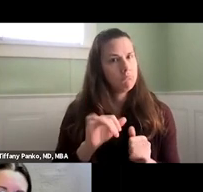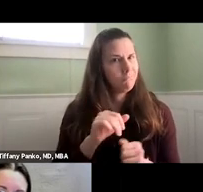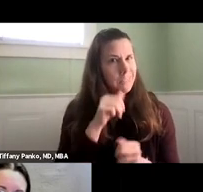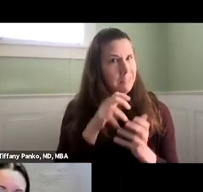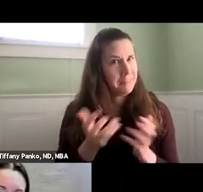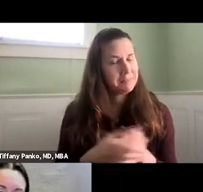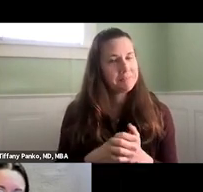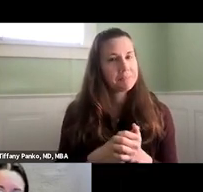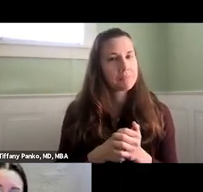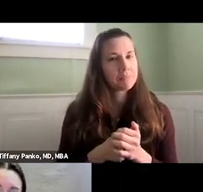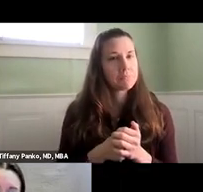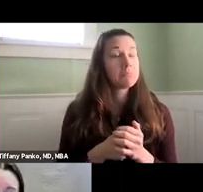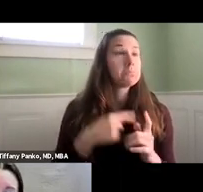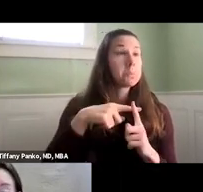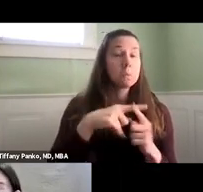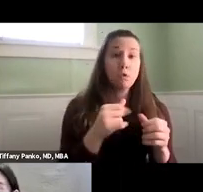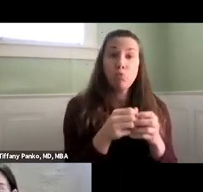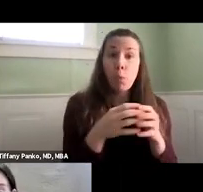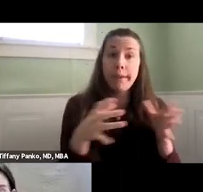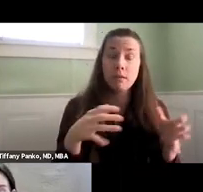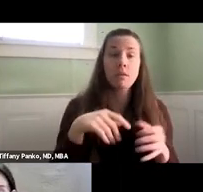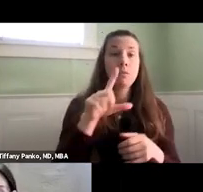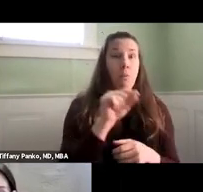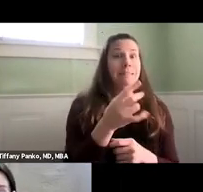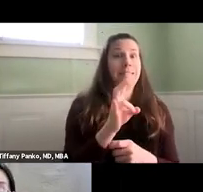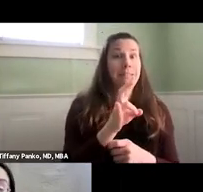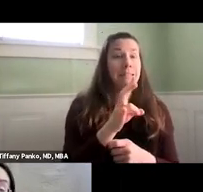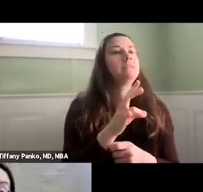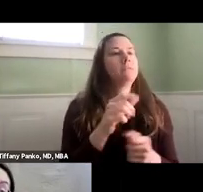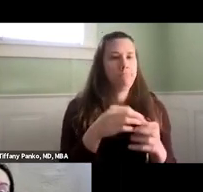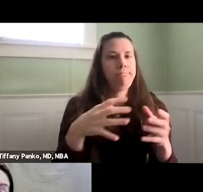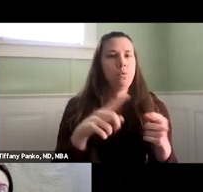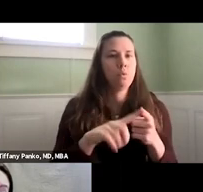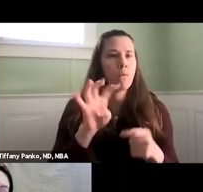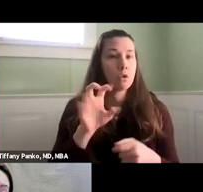95 Deaf people with PhD's in STEM, which is a very small number. So positive is that number